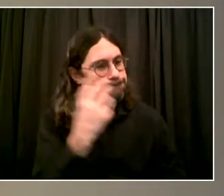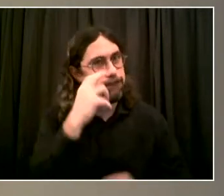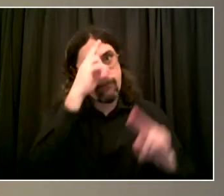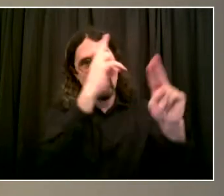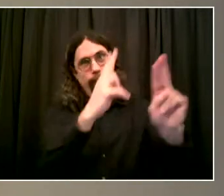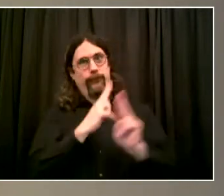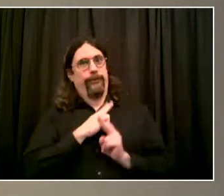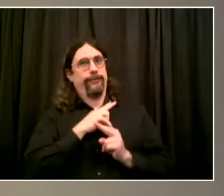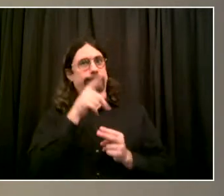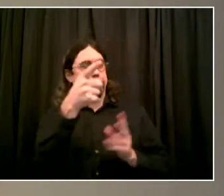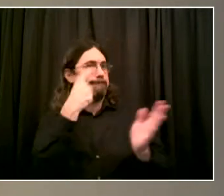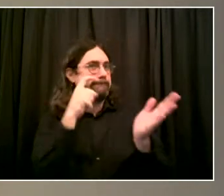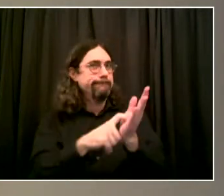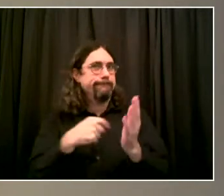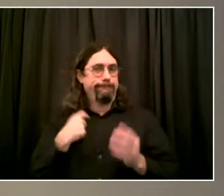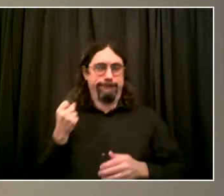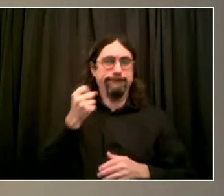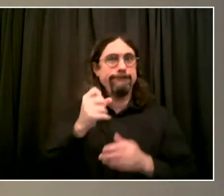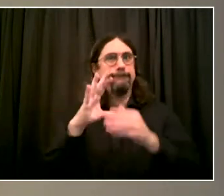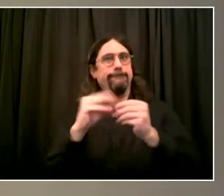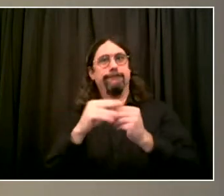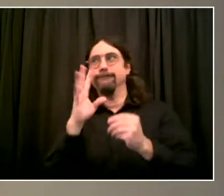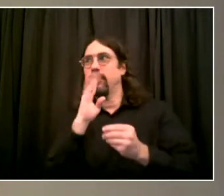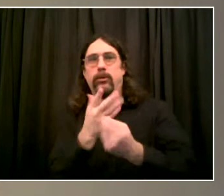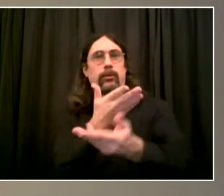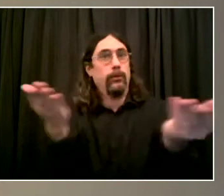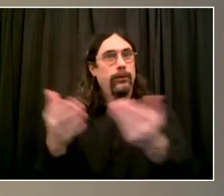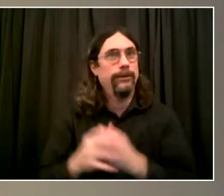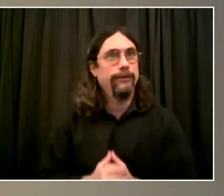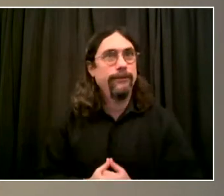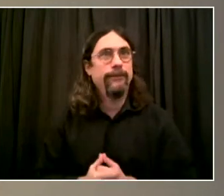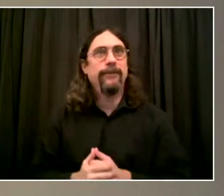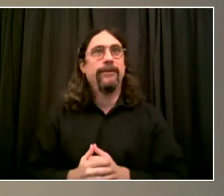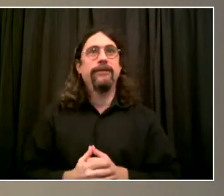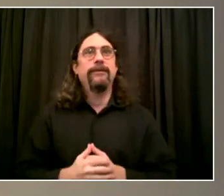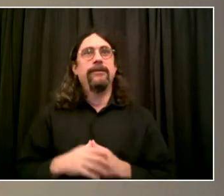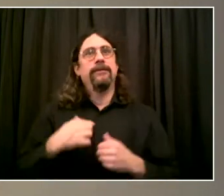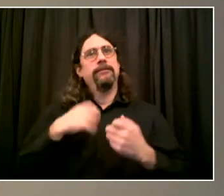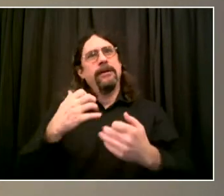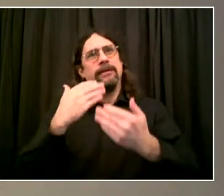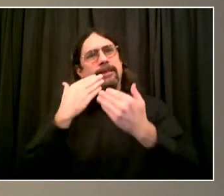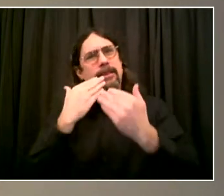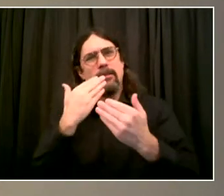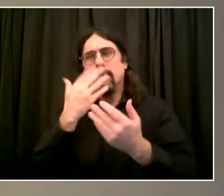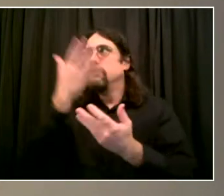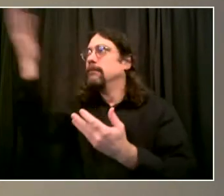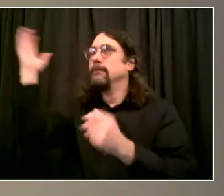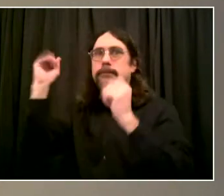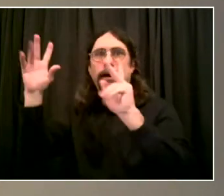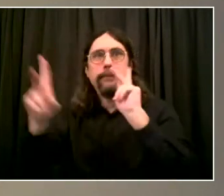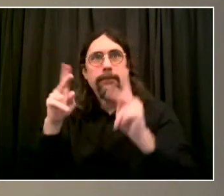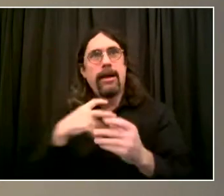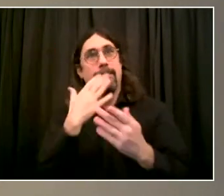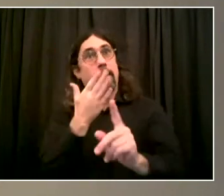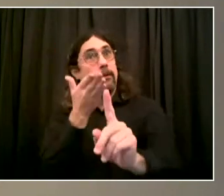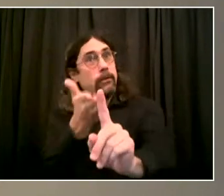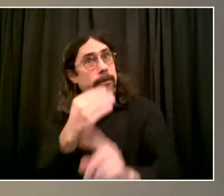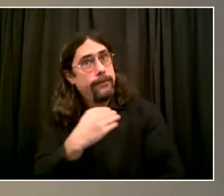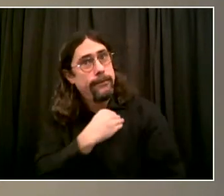HONORED THIS MORNING TO BE WHAT I BELIEVE IS, MAYBE THE FIRST PERSON TO PUBLICLY THANK